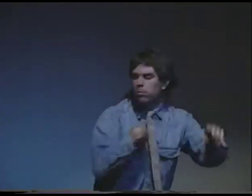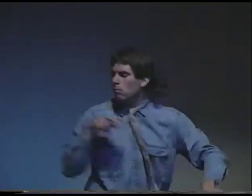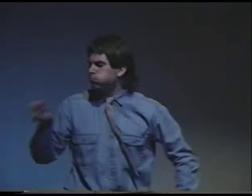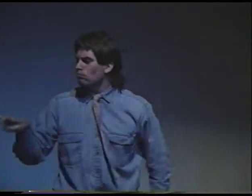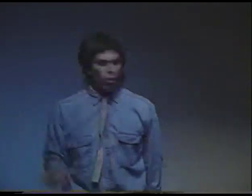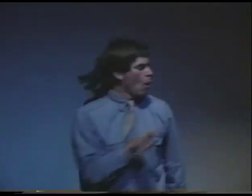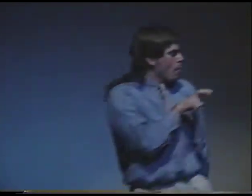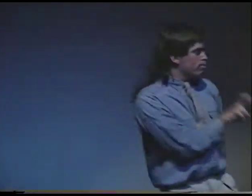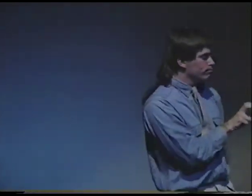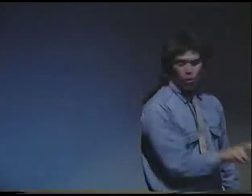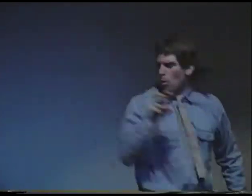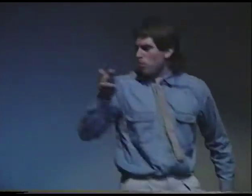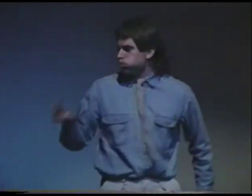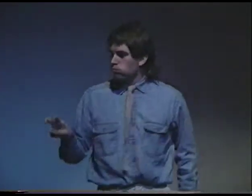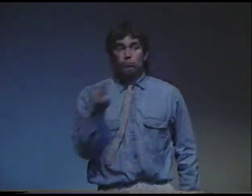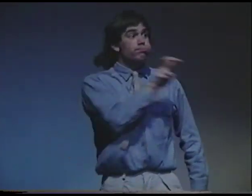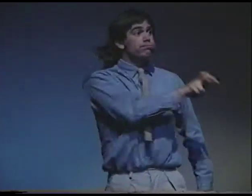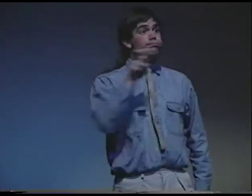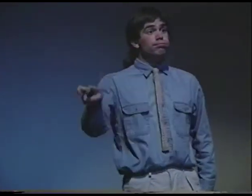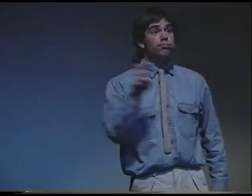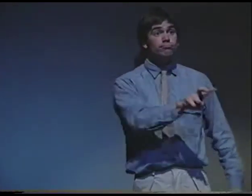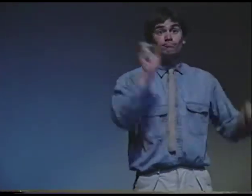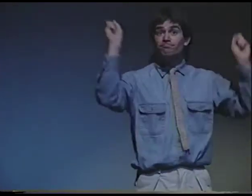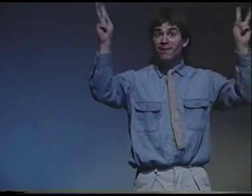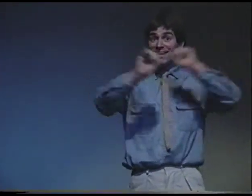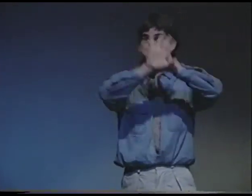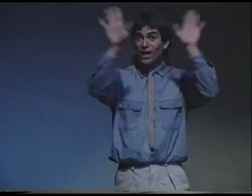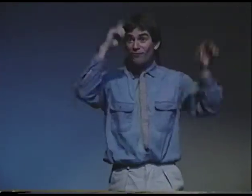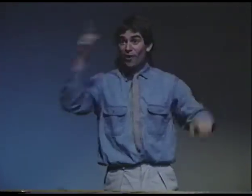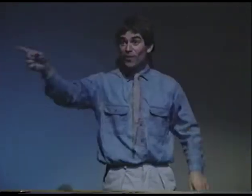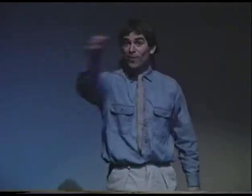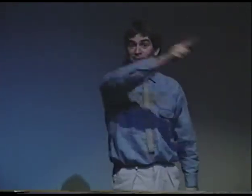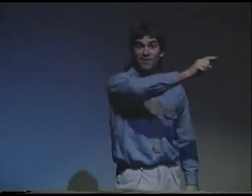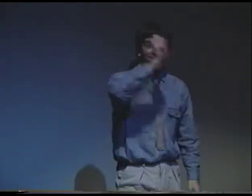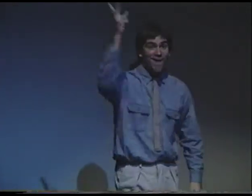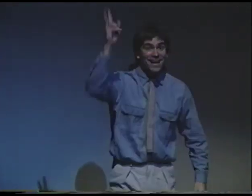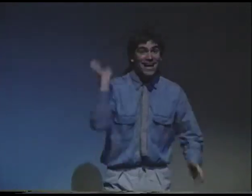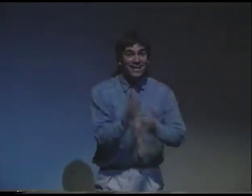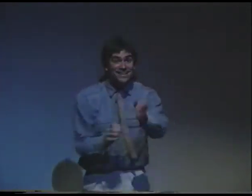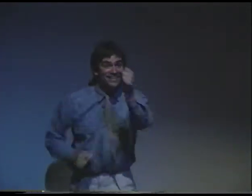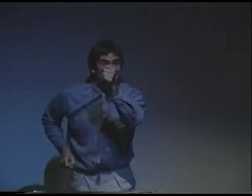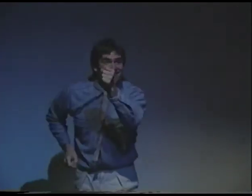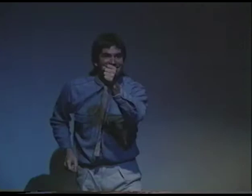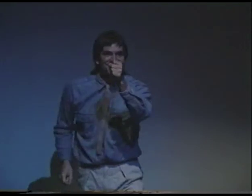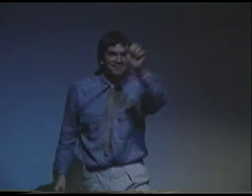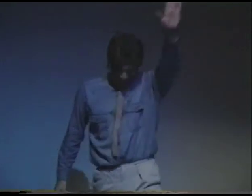In the middle is the timeline. And I'll be popping back and forth between them so that'll be a little more clear for you.